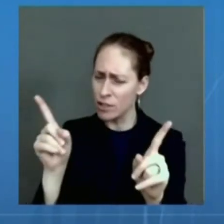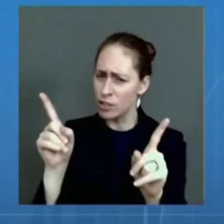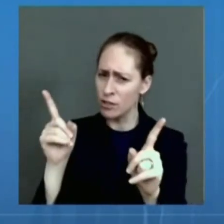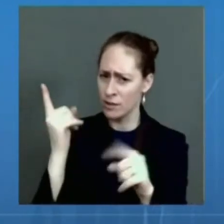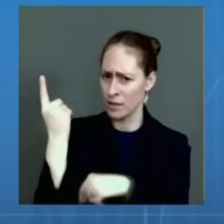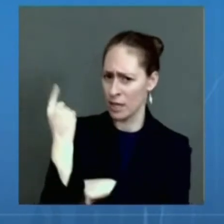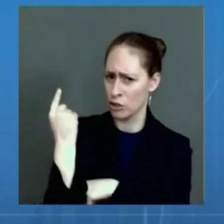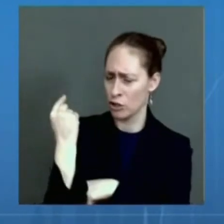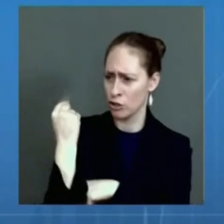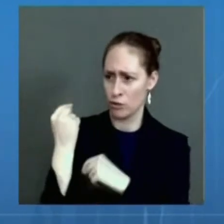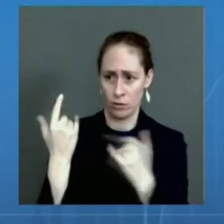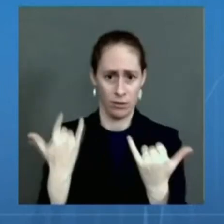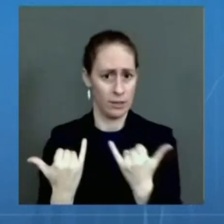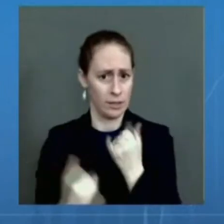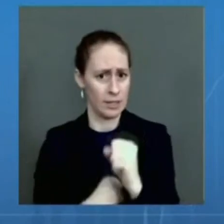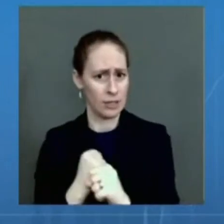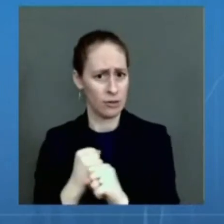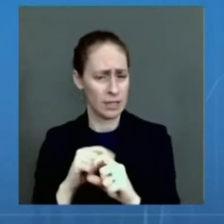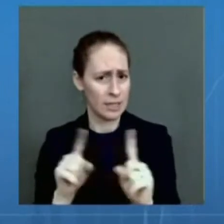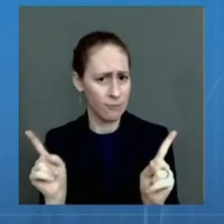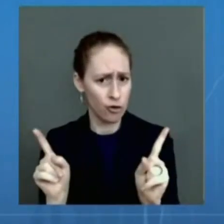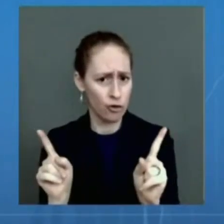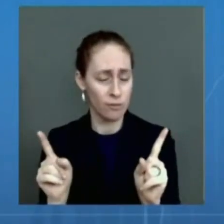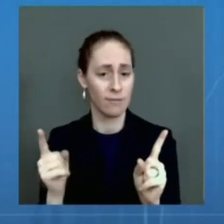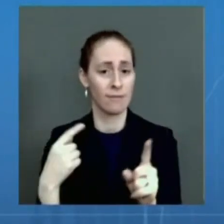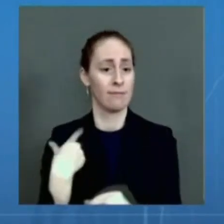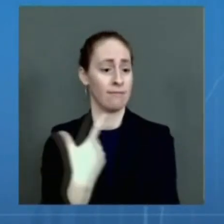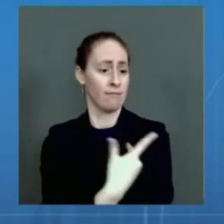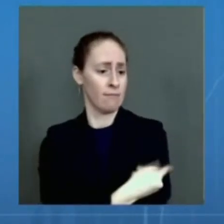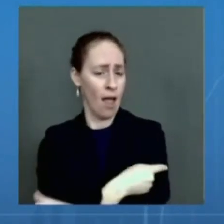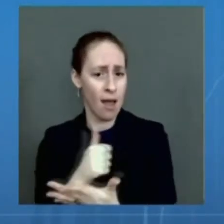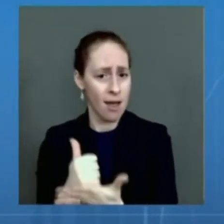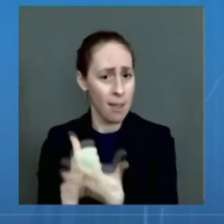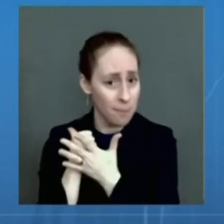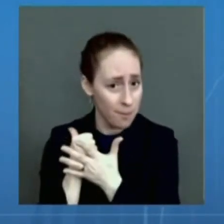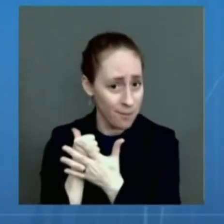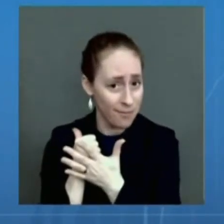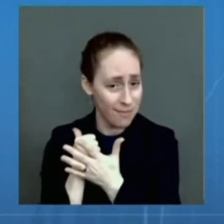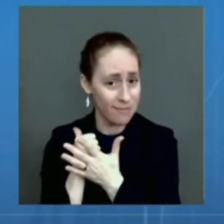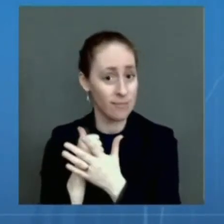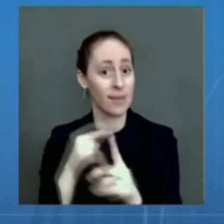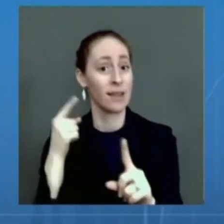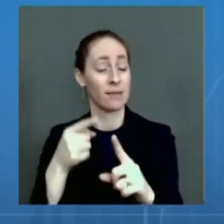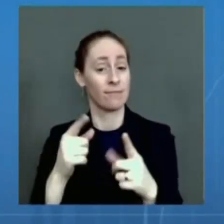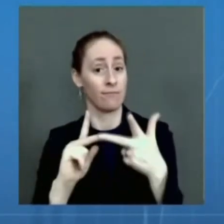OUR VACCINES WORK AGAINST OMICRON ESPECIALLY FOR PEOPLE WHO GET BOOSTER SHOTS WHEN THEY